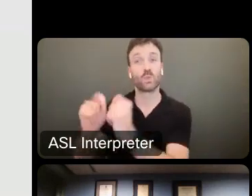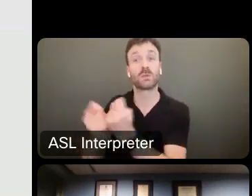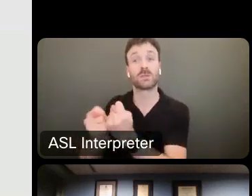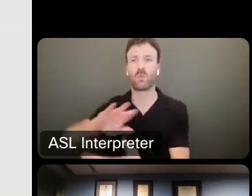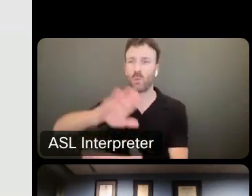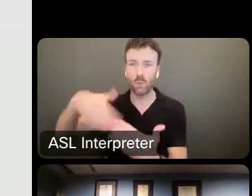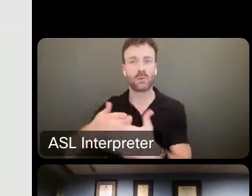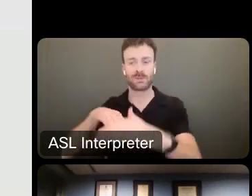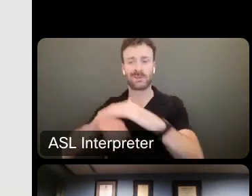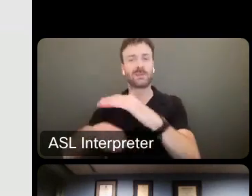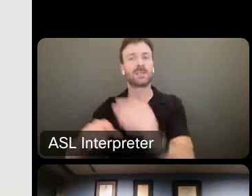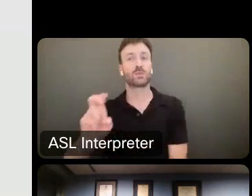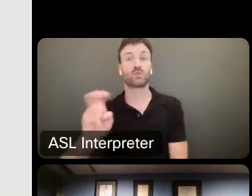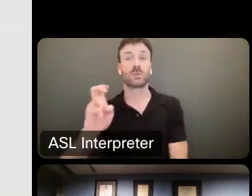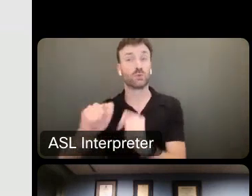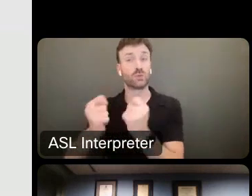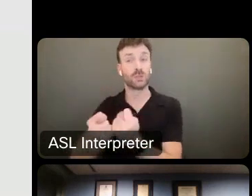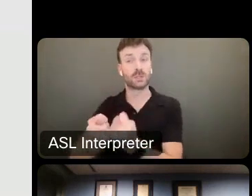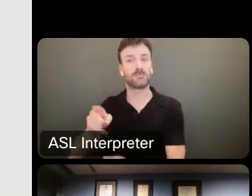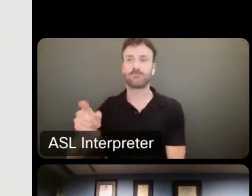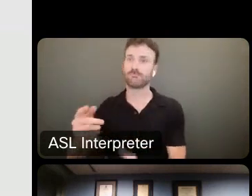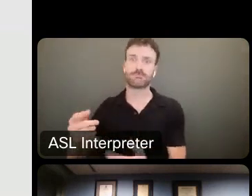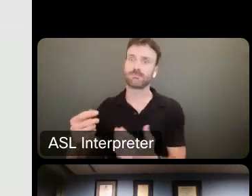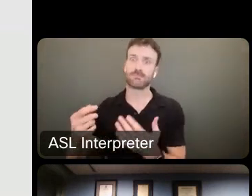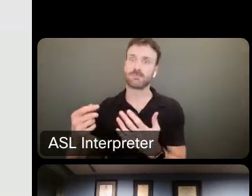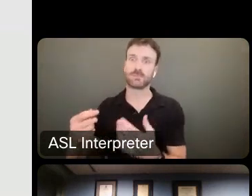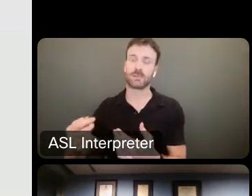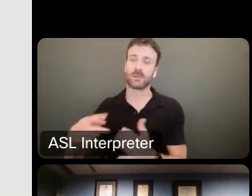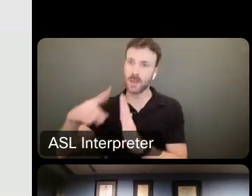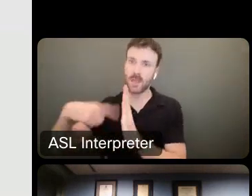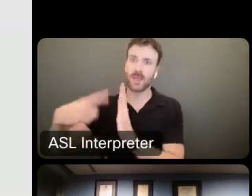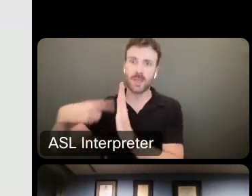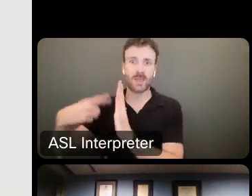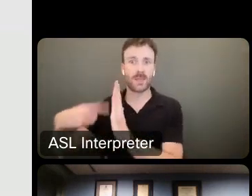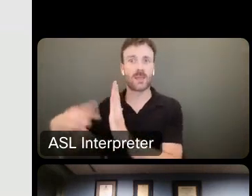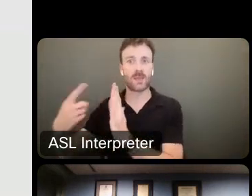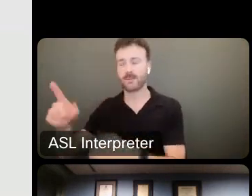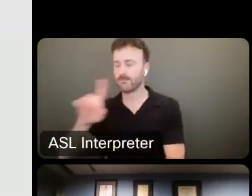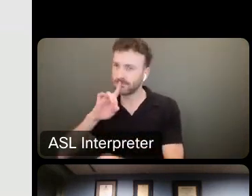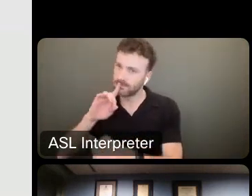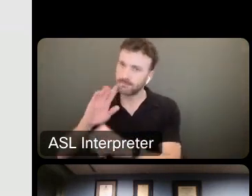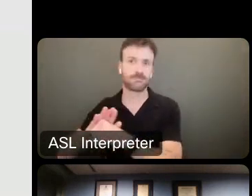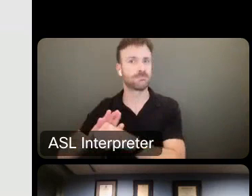team who have spent literally countless hours dedicated to creating a more accessible, equitable,